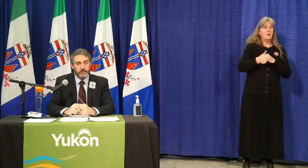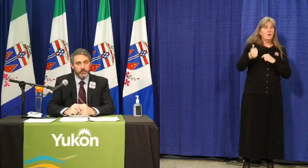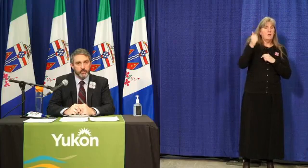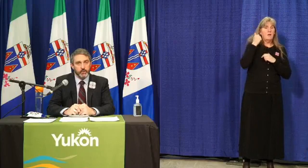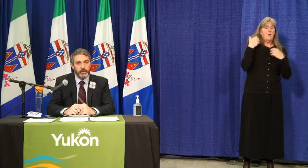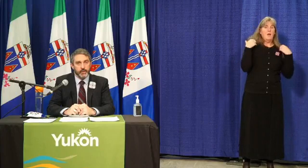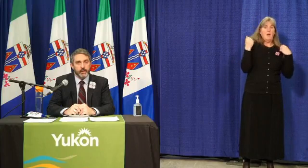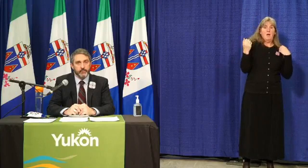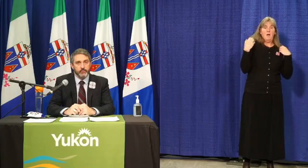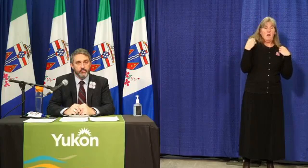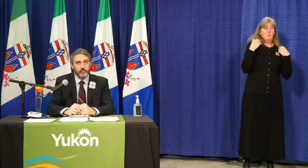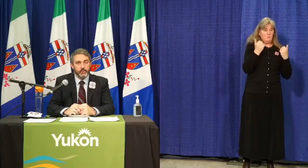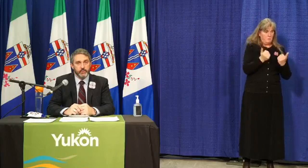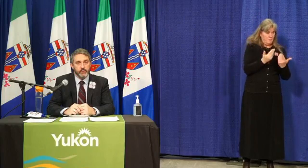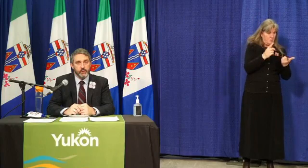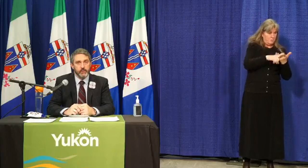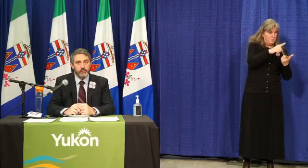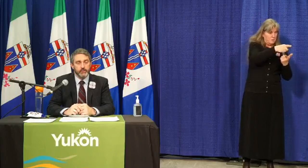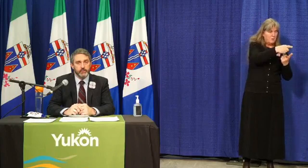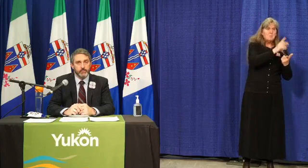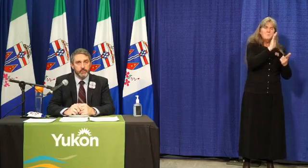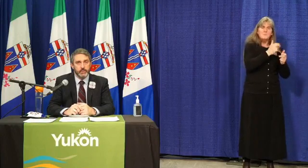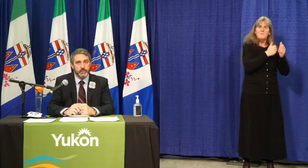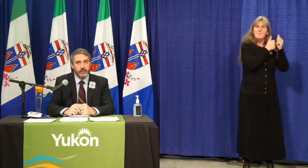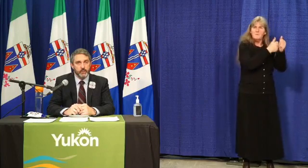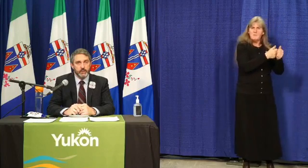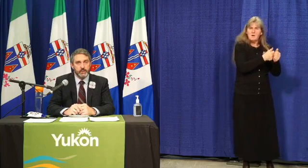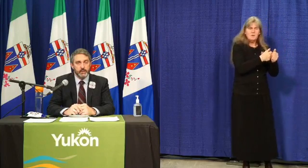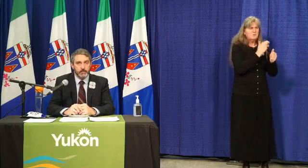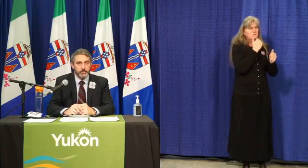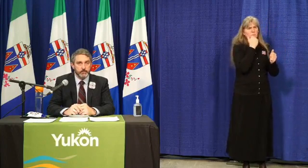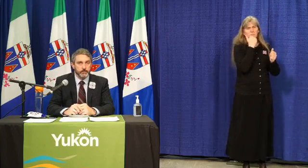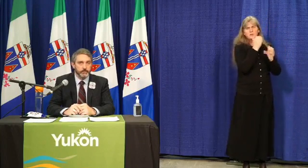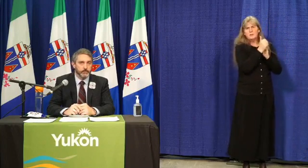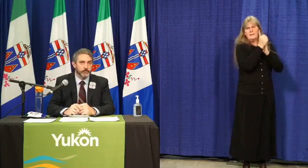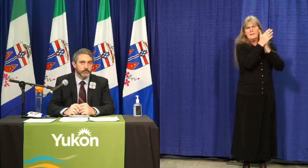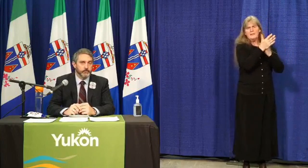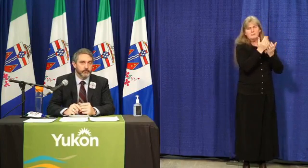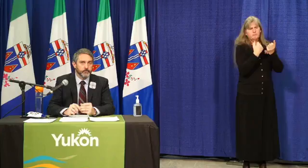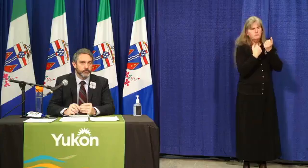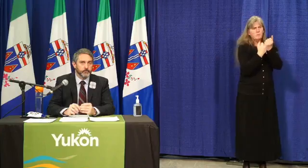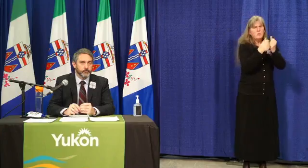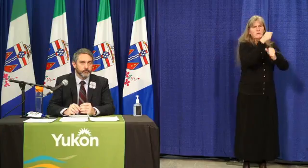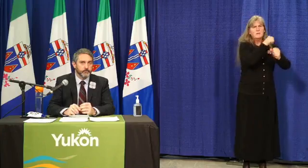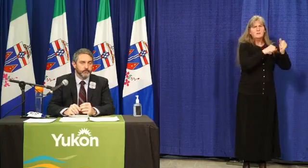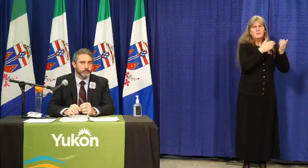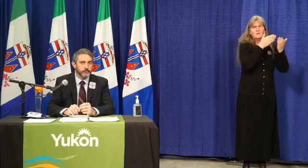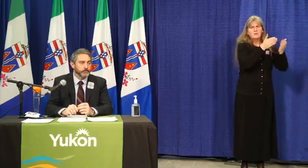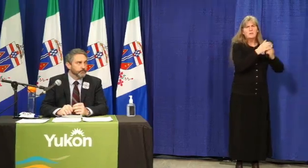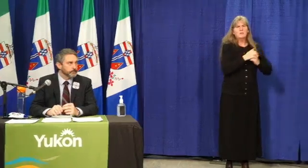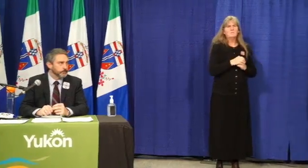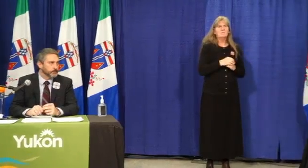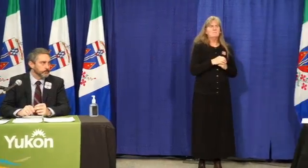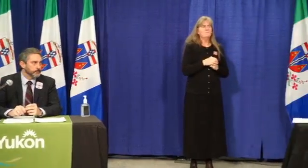So I am really thankful for the strong leadership we are seeing in Watson Lake. Pat: Dr Hanley?